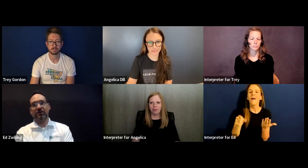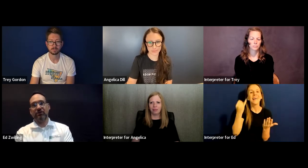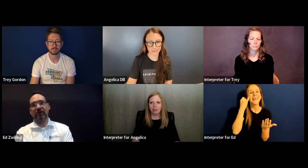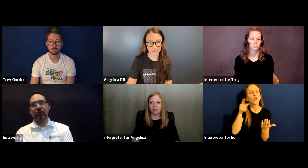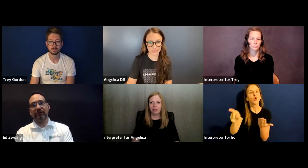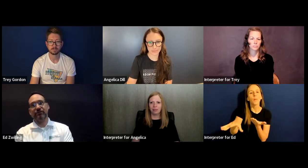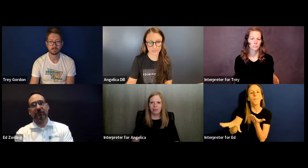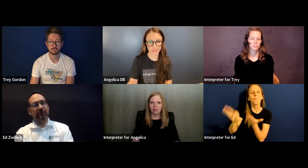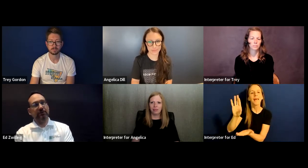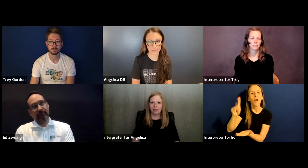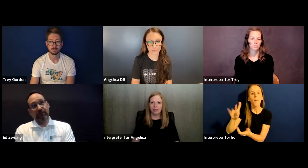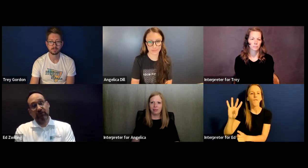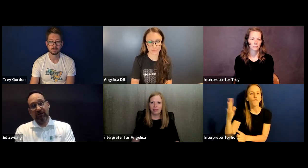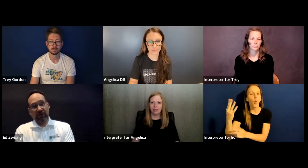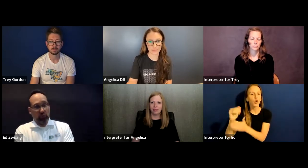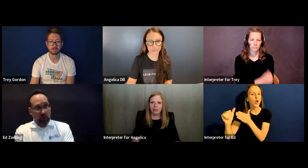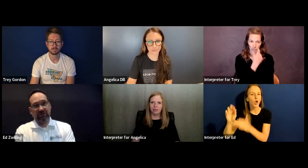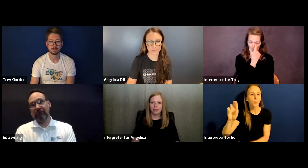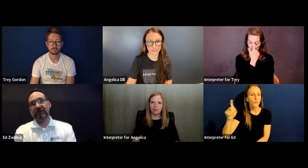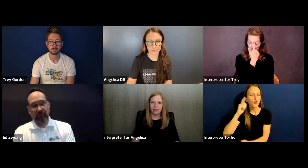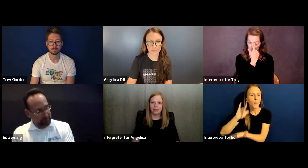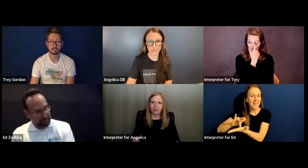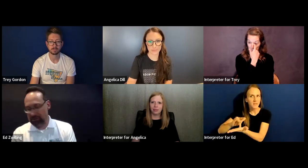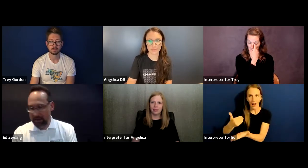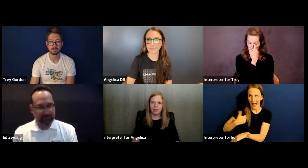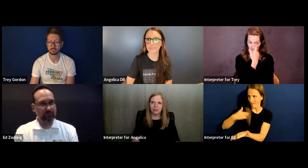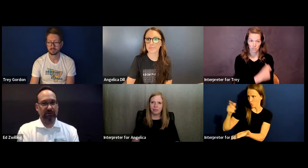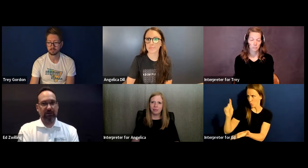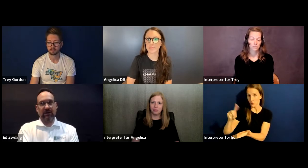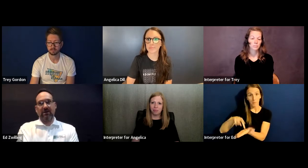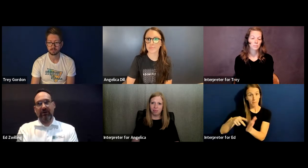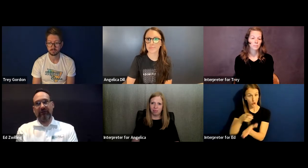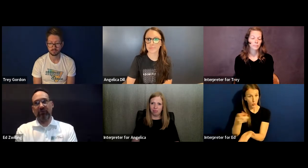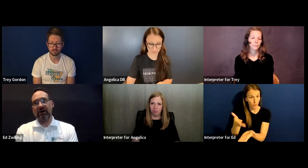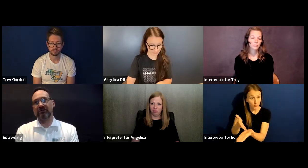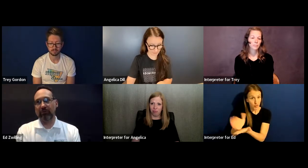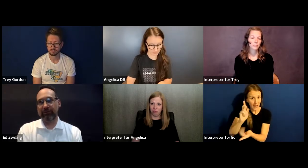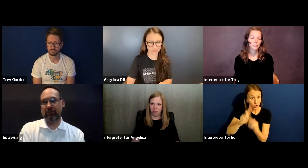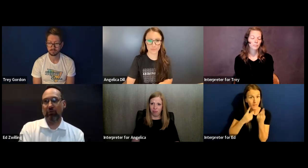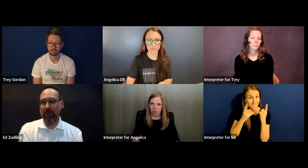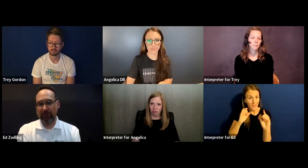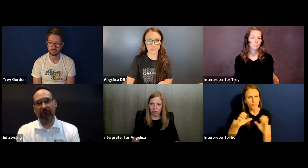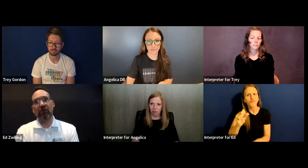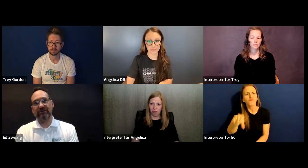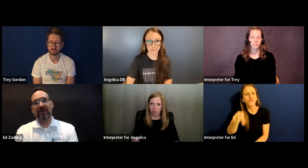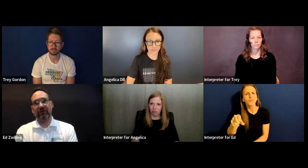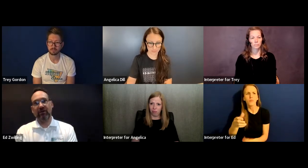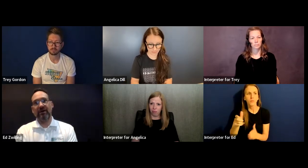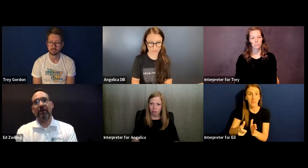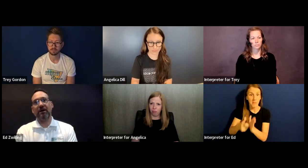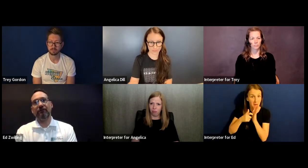and you have a question do you have a right to effective communication absolutely but if it's possible to do it without the pharmacy having to come out of pocket